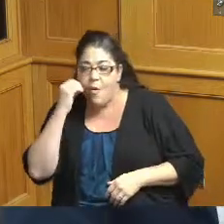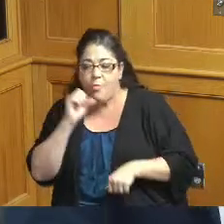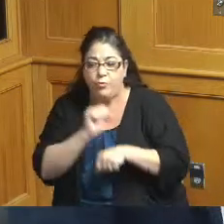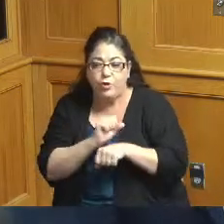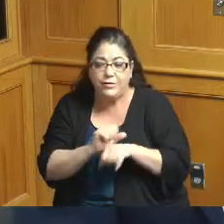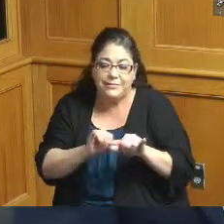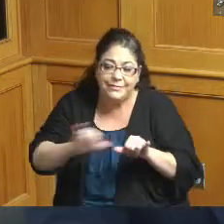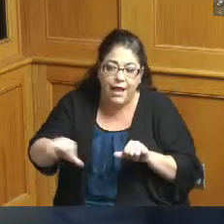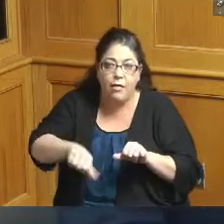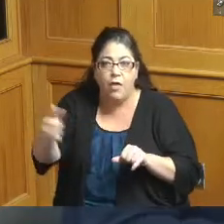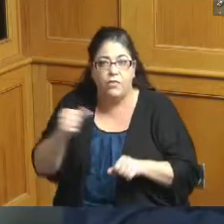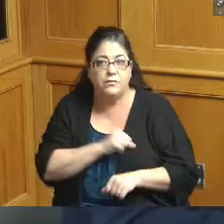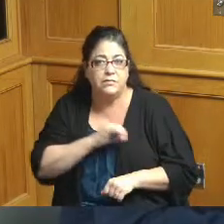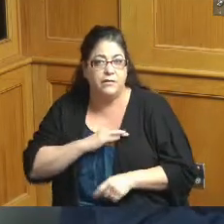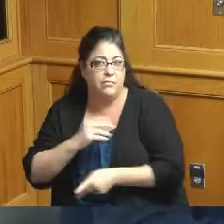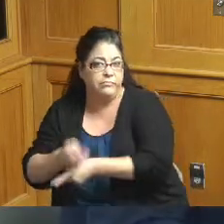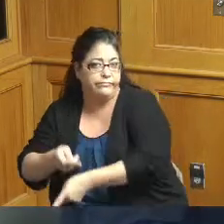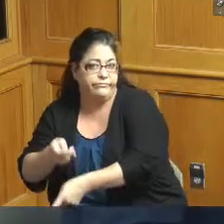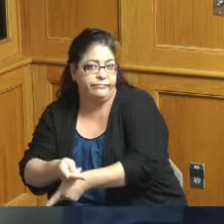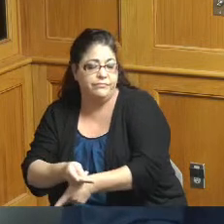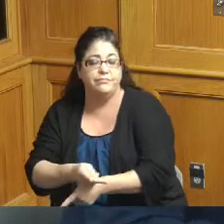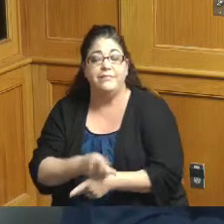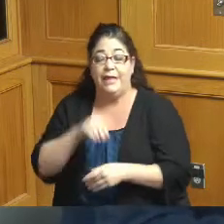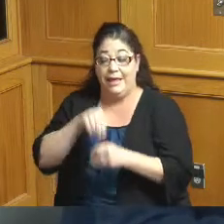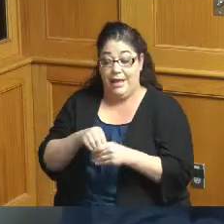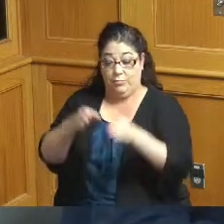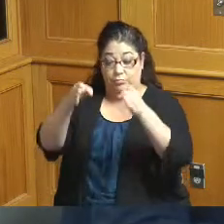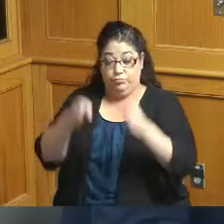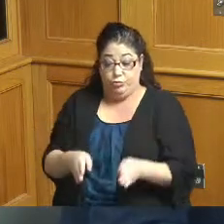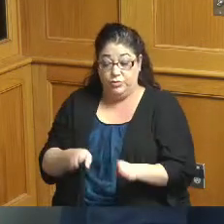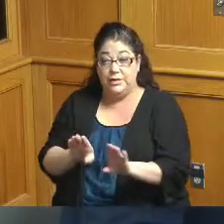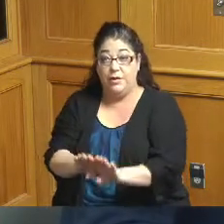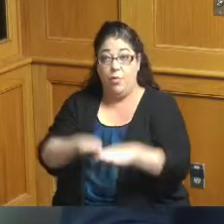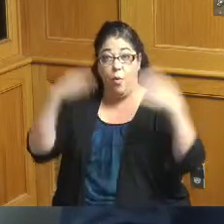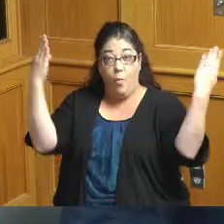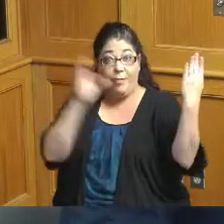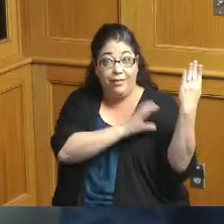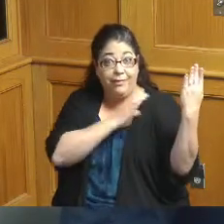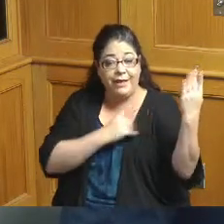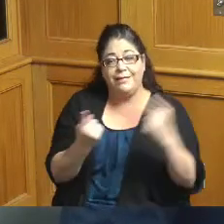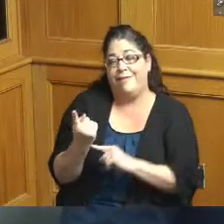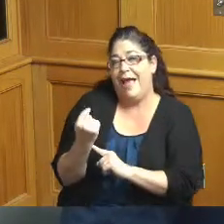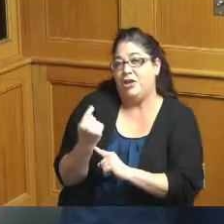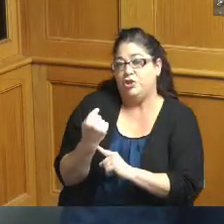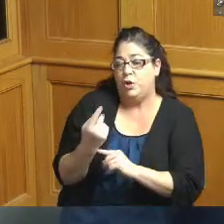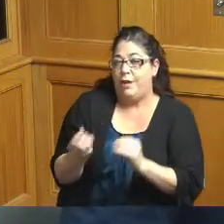we reopened the in-person clinic last year and the numbers have risen dramatically as you can